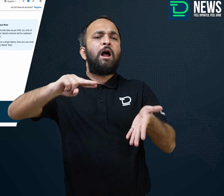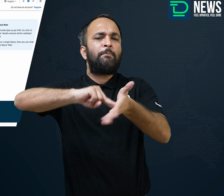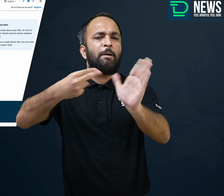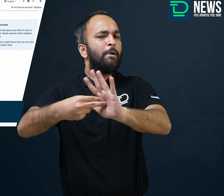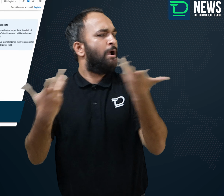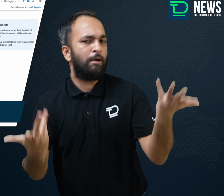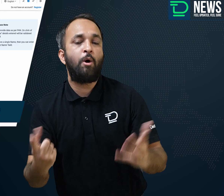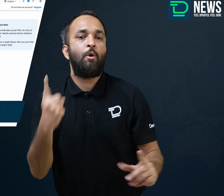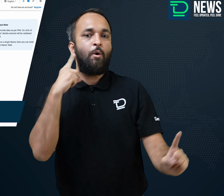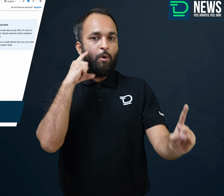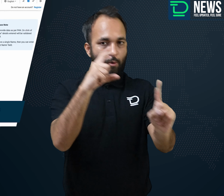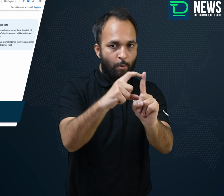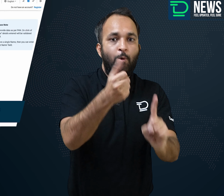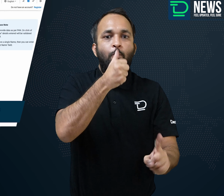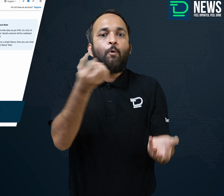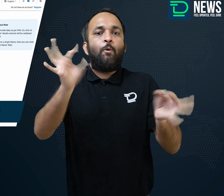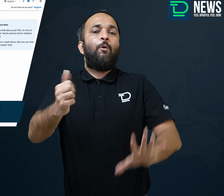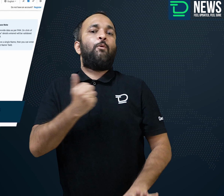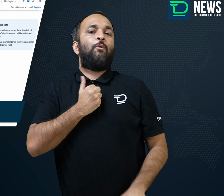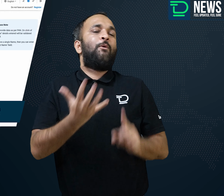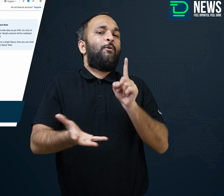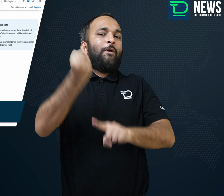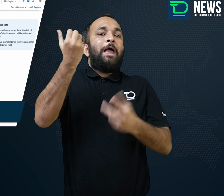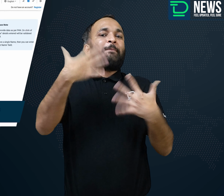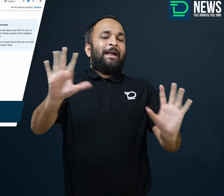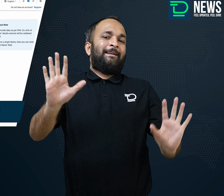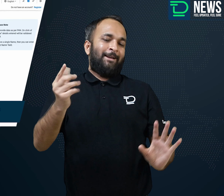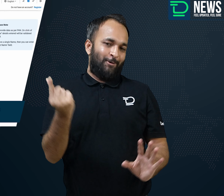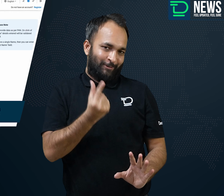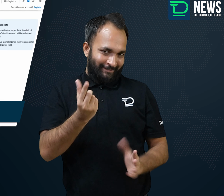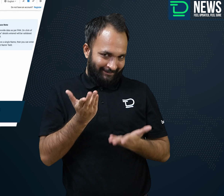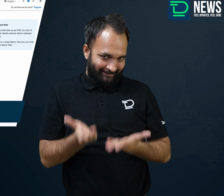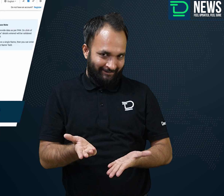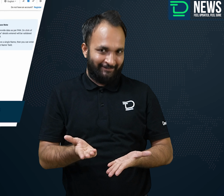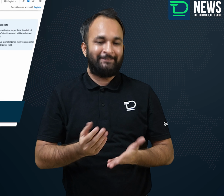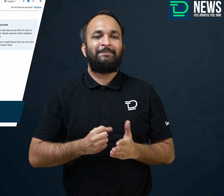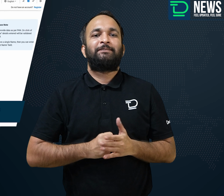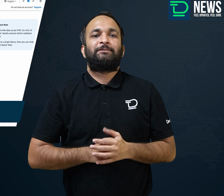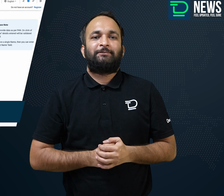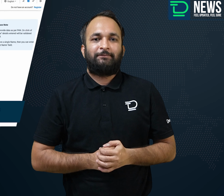4. Register both one-time passwords and create a permanent password.